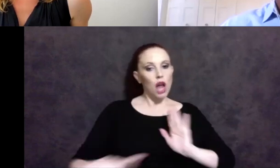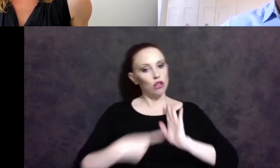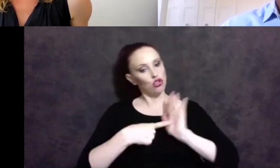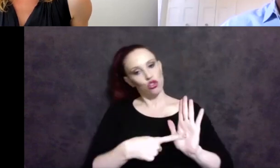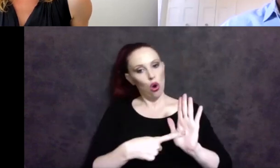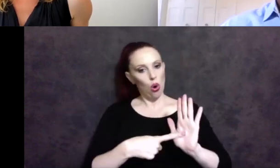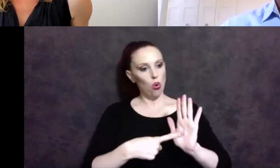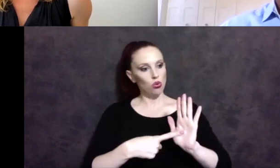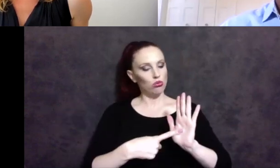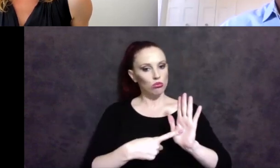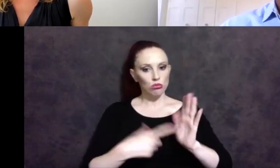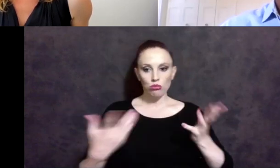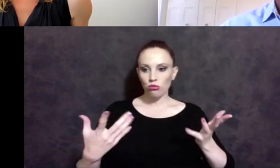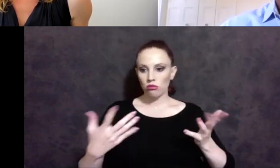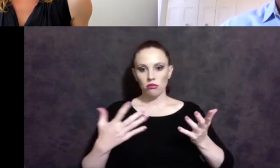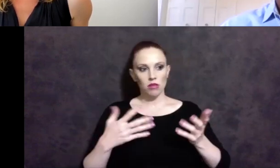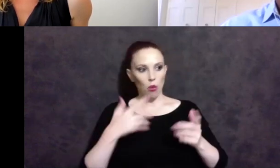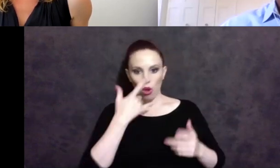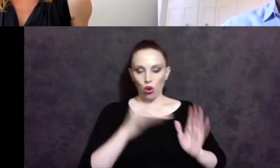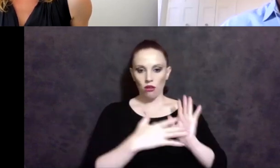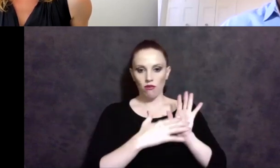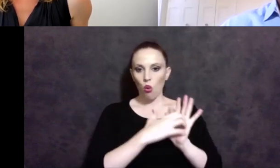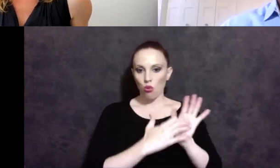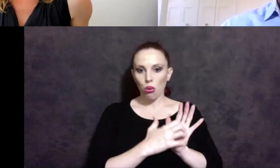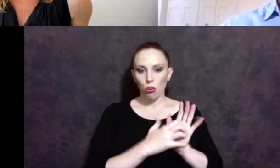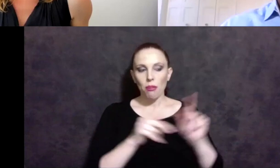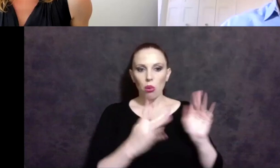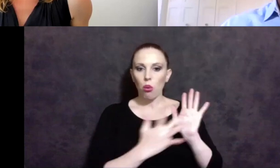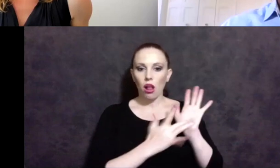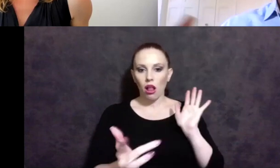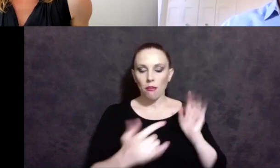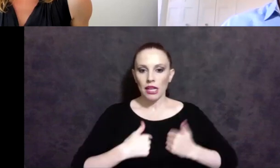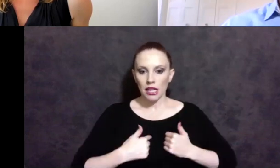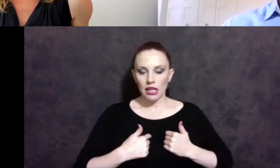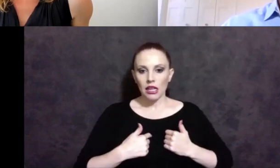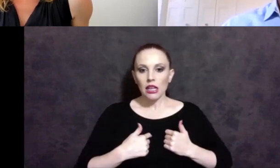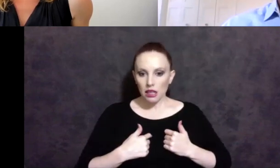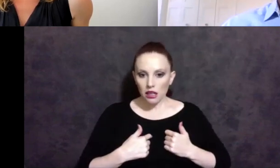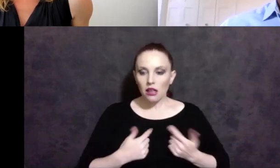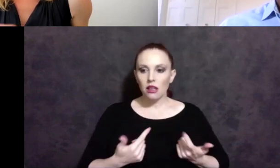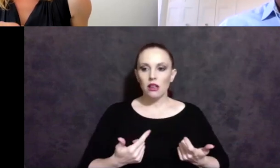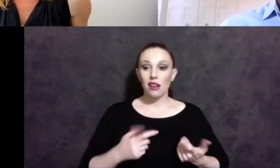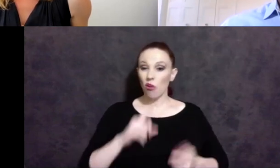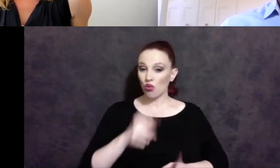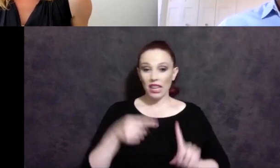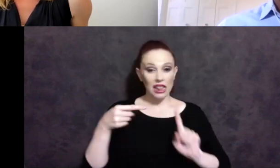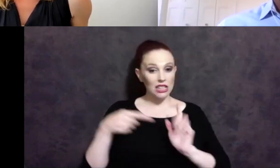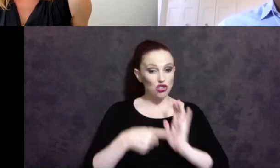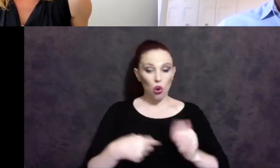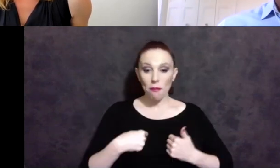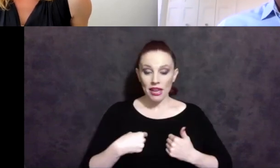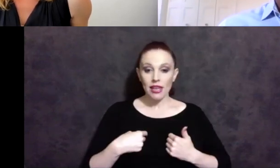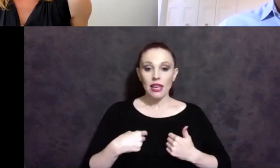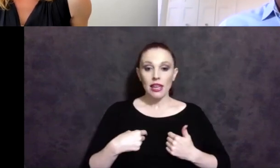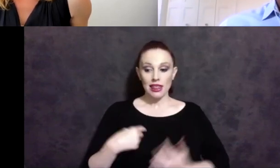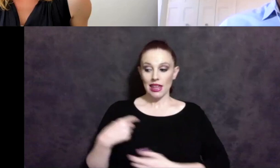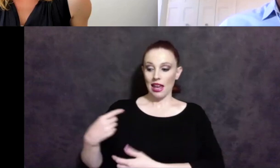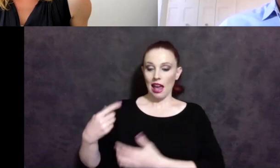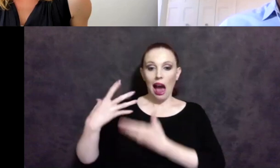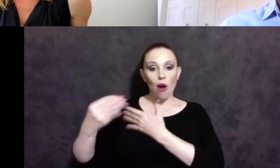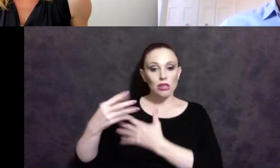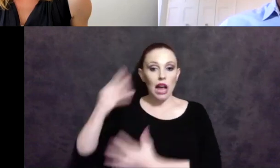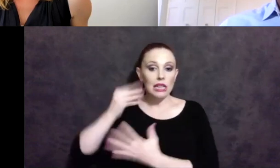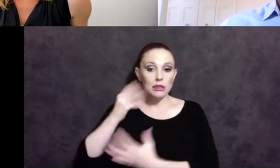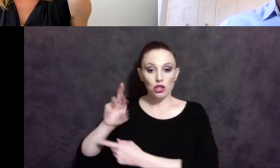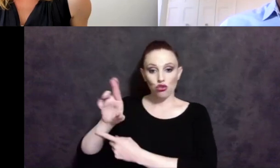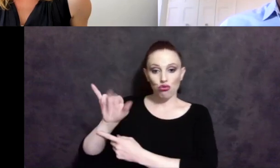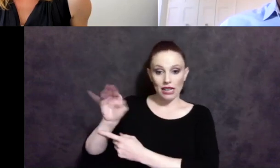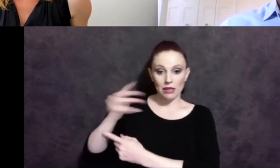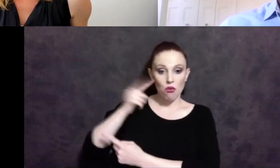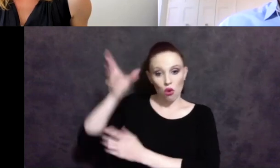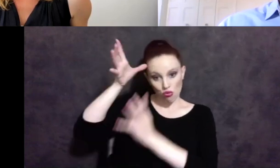because people could take advantage of that. That external racism my grandfather experienced